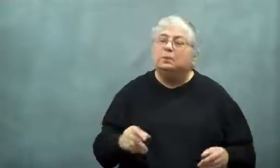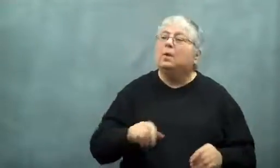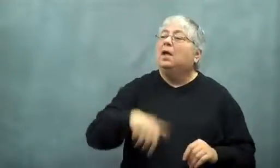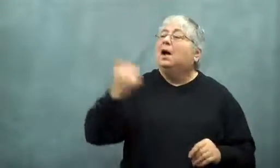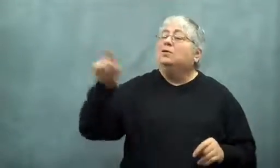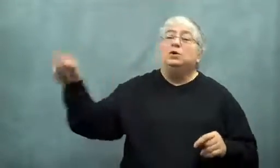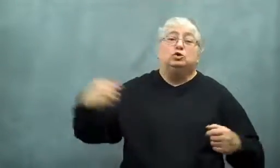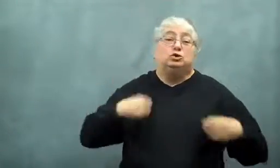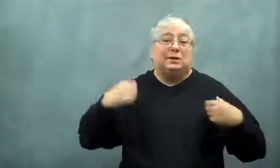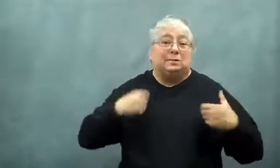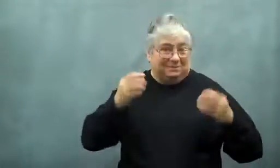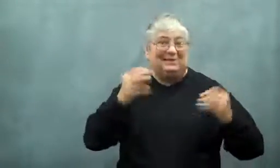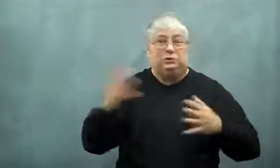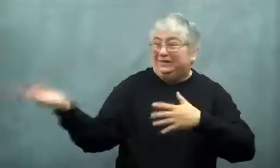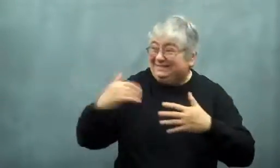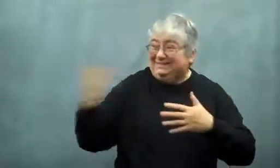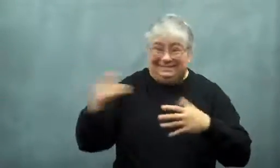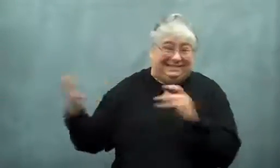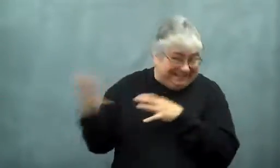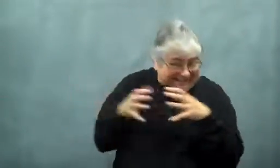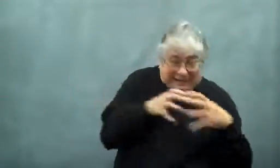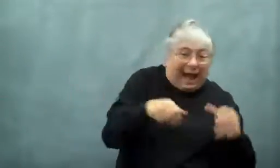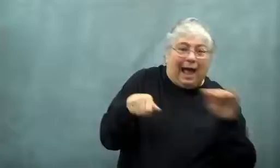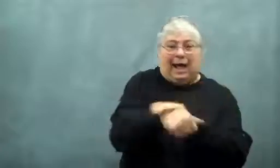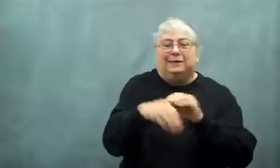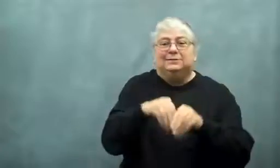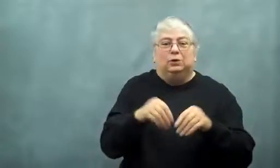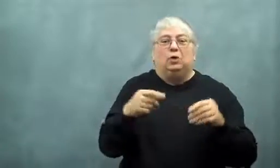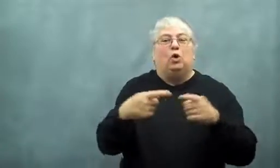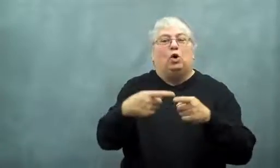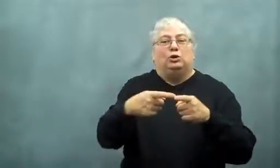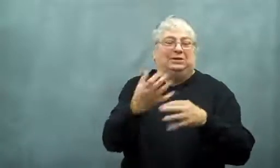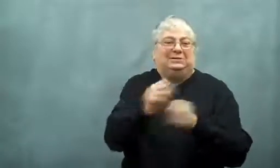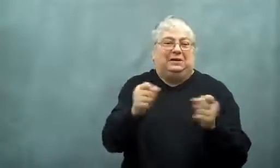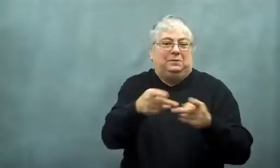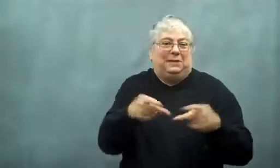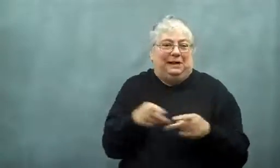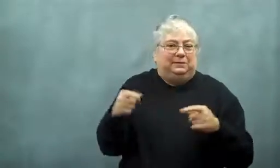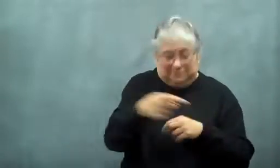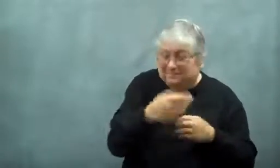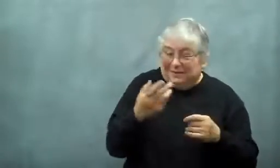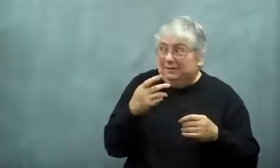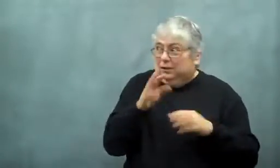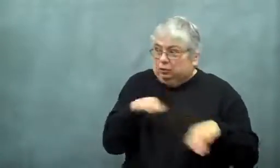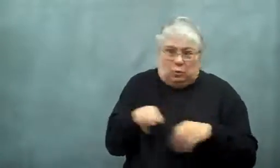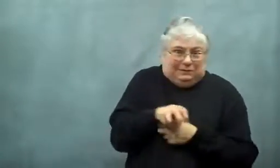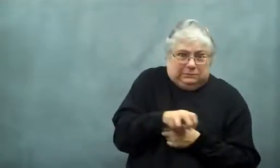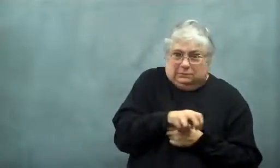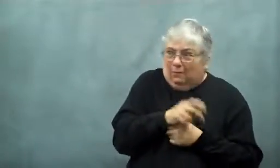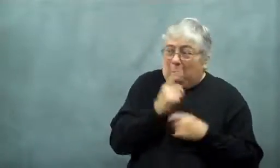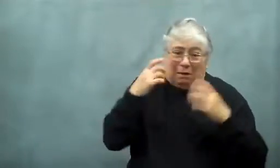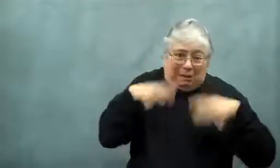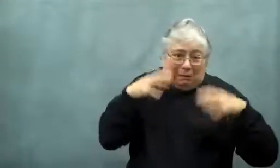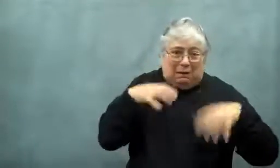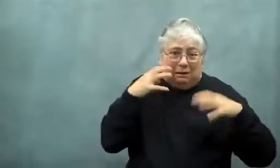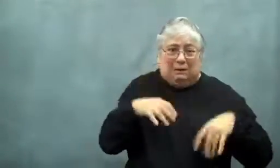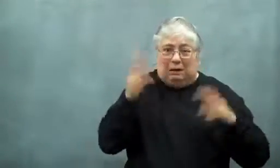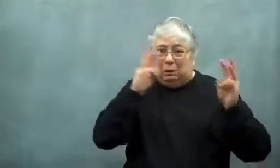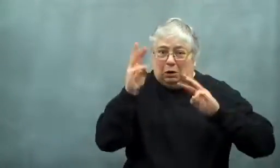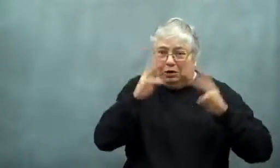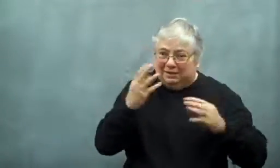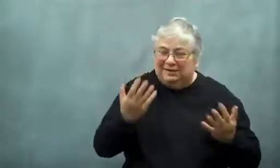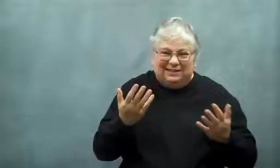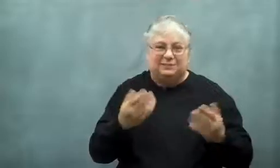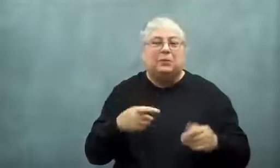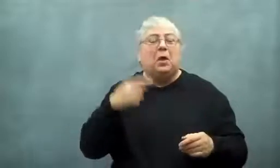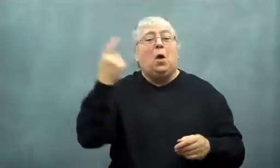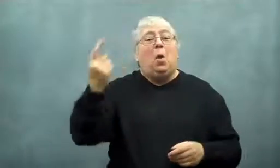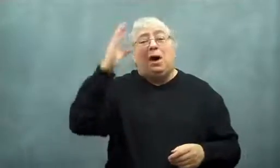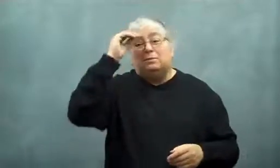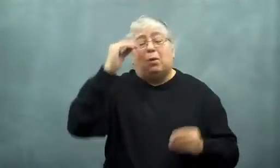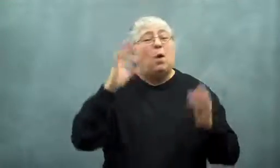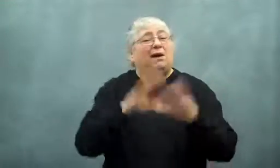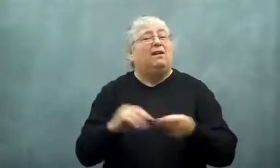In the gym, teachers herded the children into a safe corner in the gym.